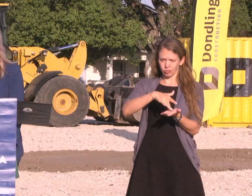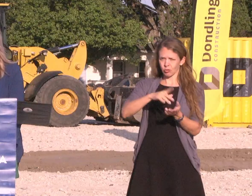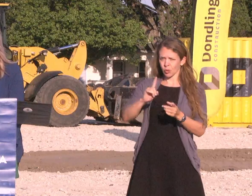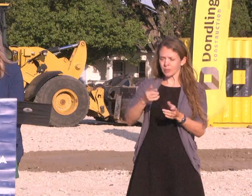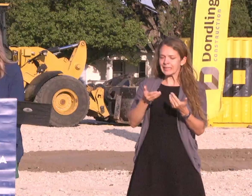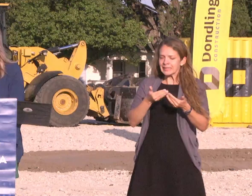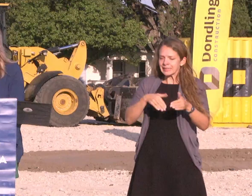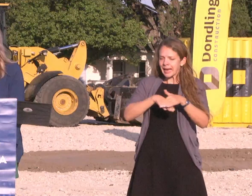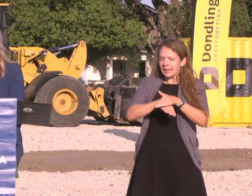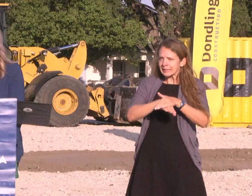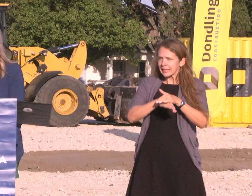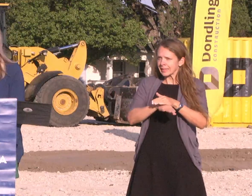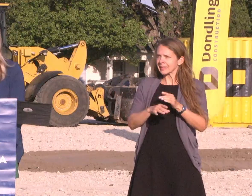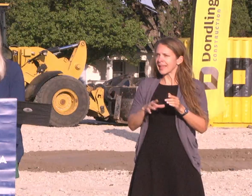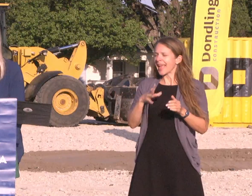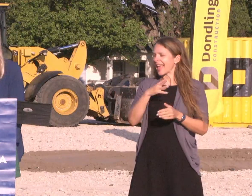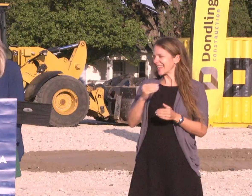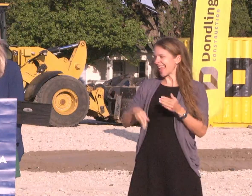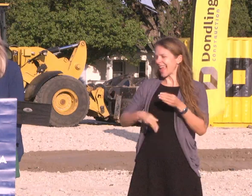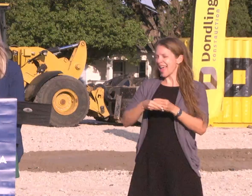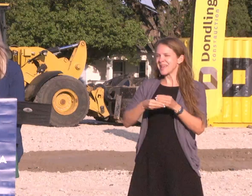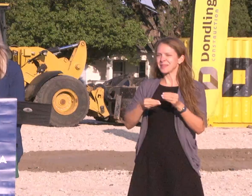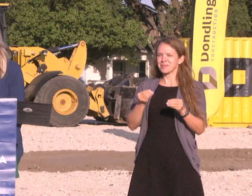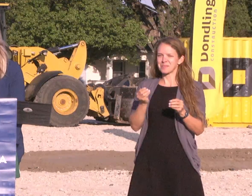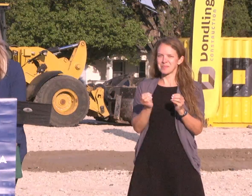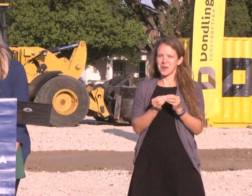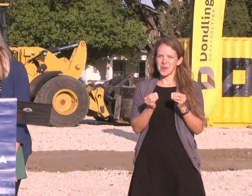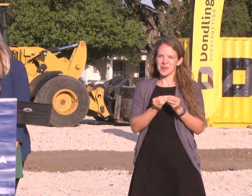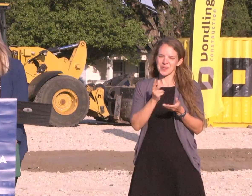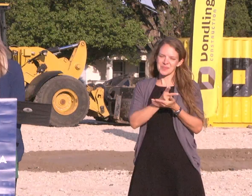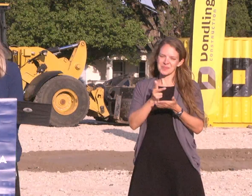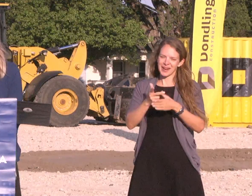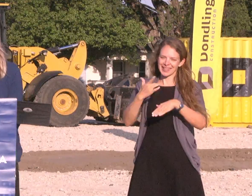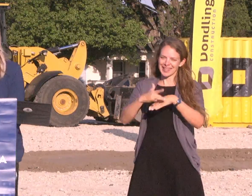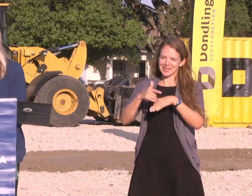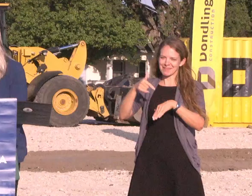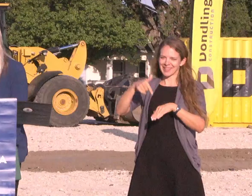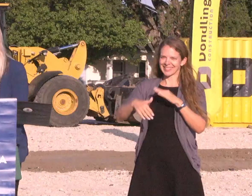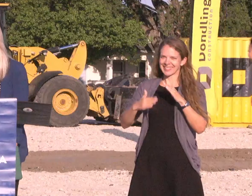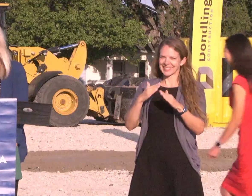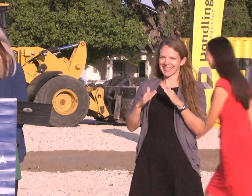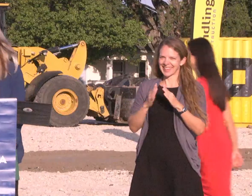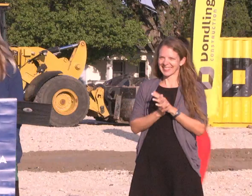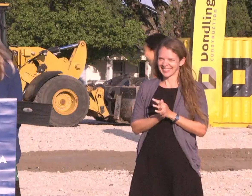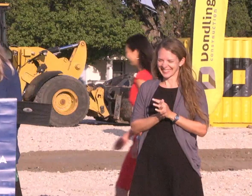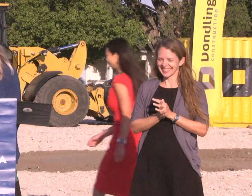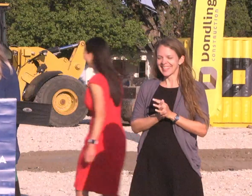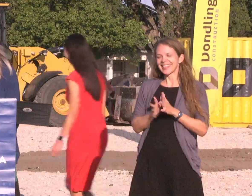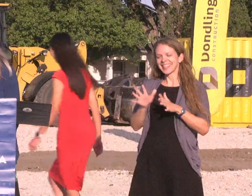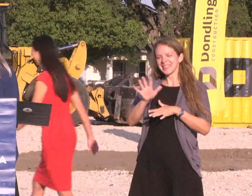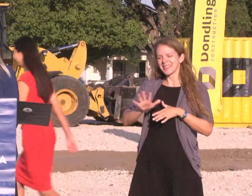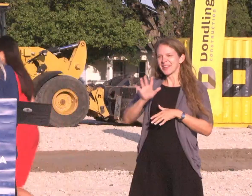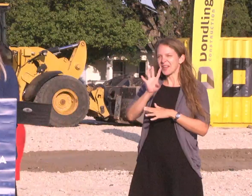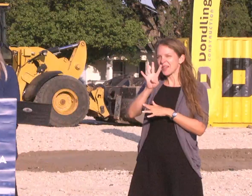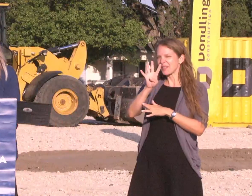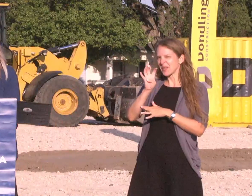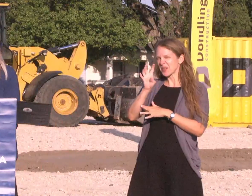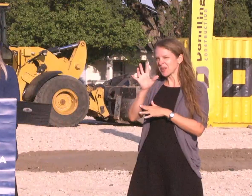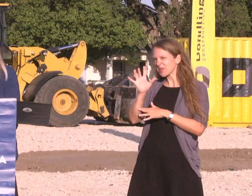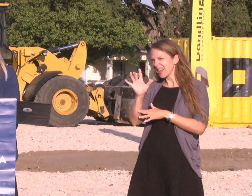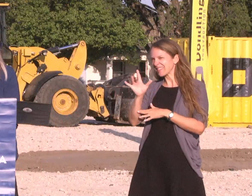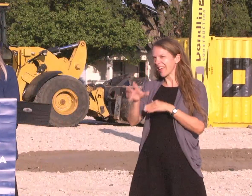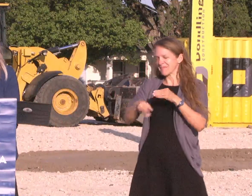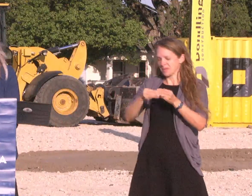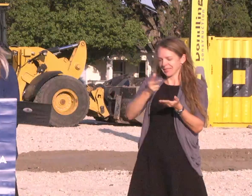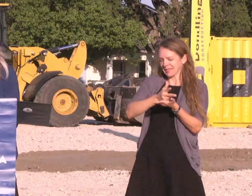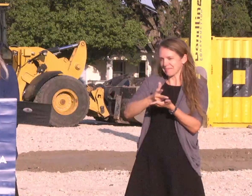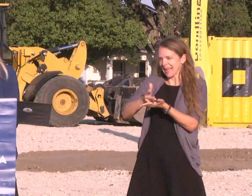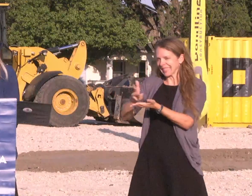access and add even more parking spaces down town roughly 425 additional spaces as as well